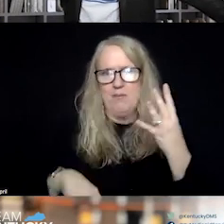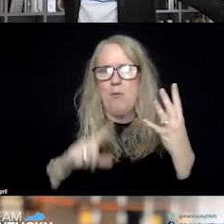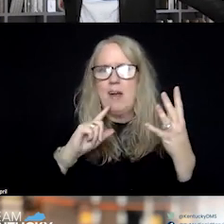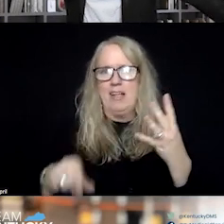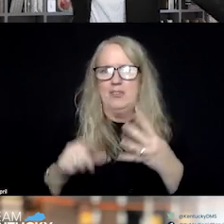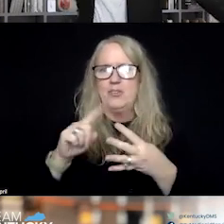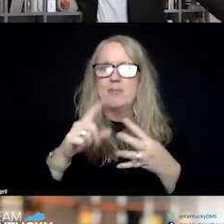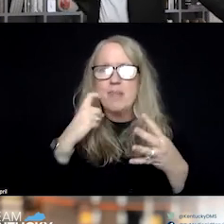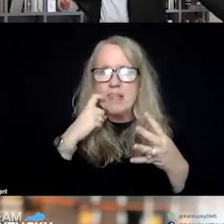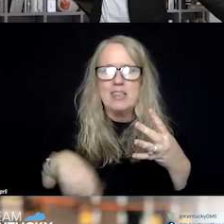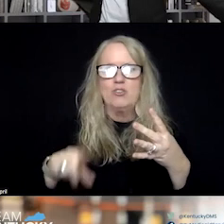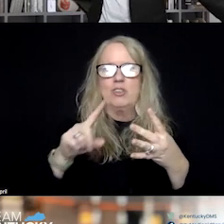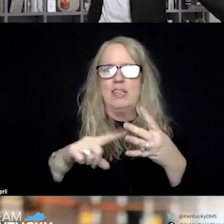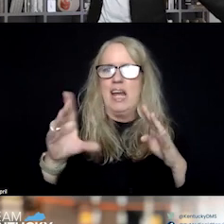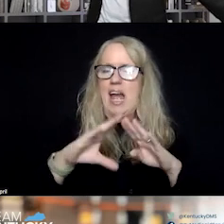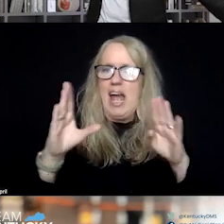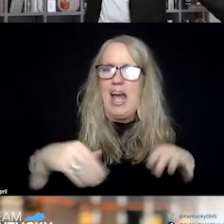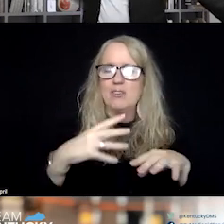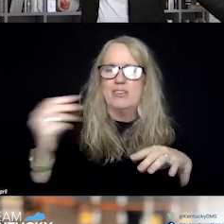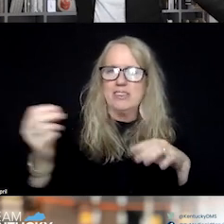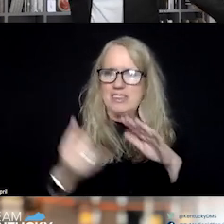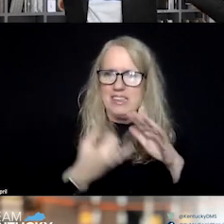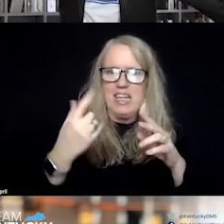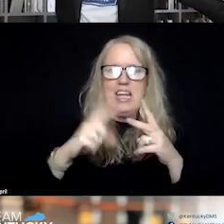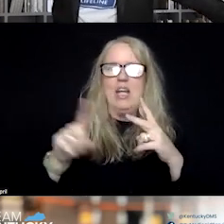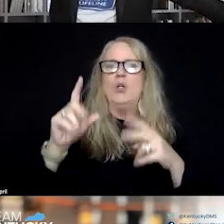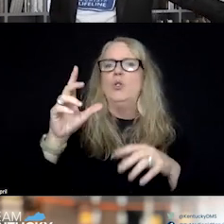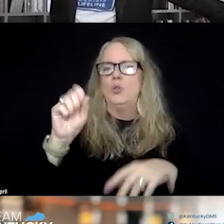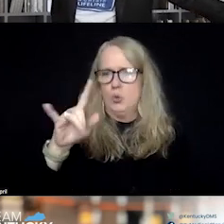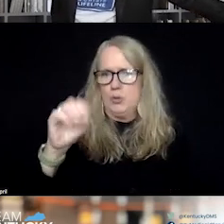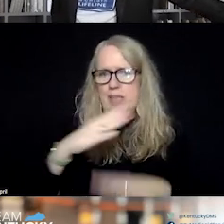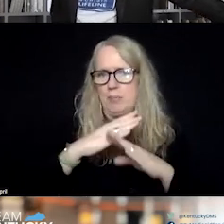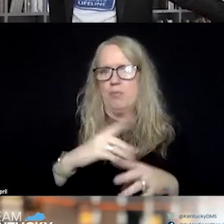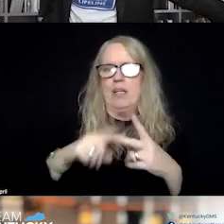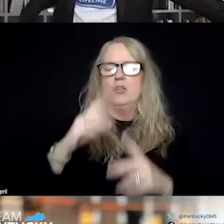ADDICTION, HOUSING INSECURITY, SUICIDE PREVENTION, OR TRAUMA. I